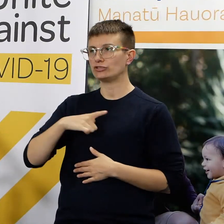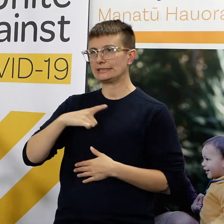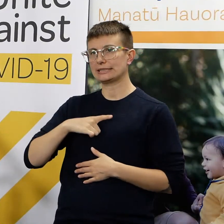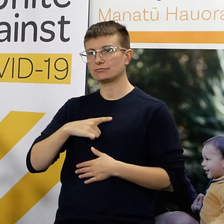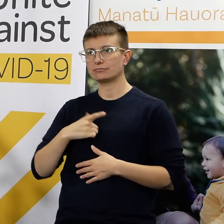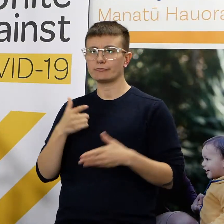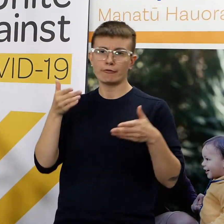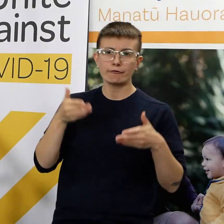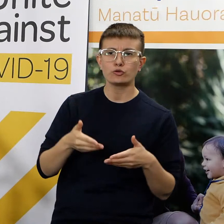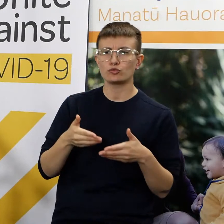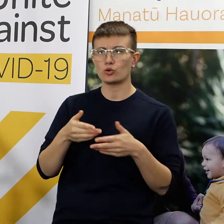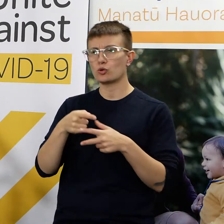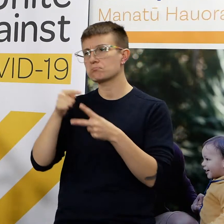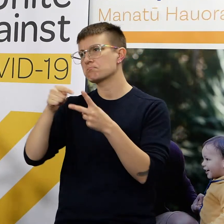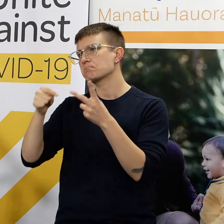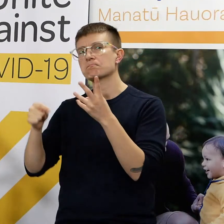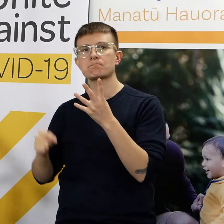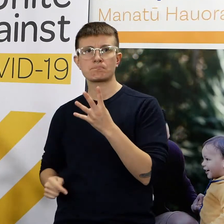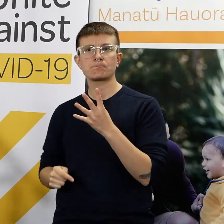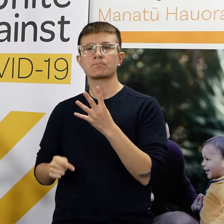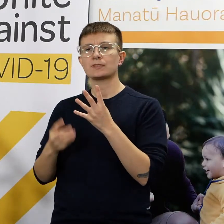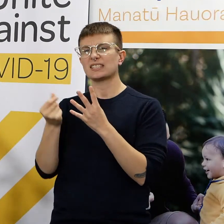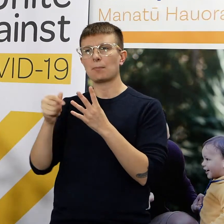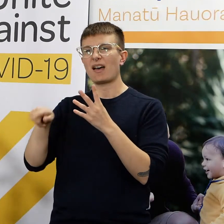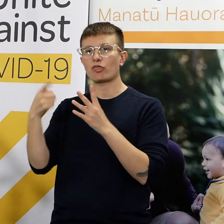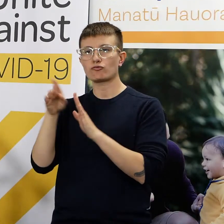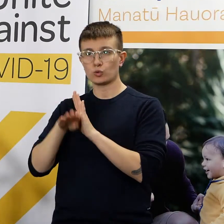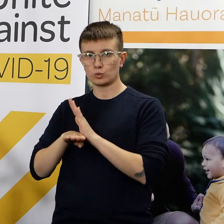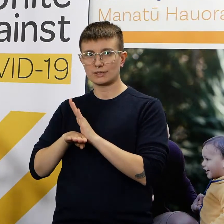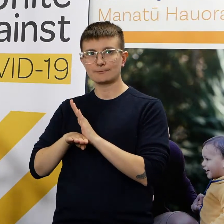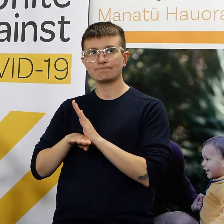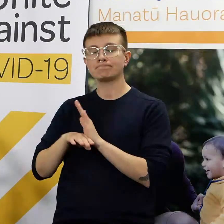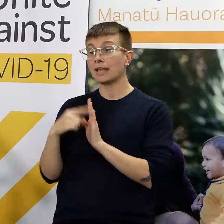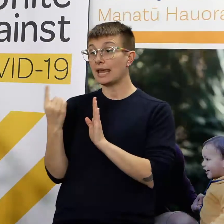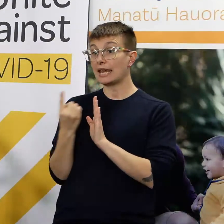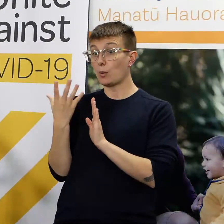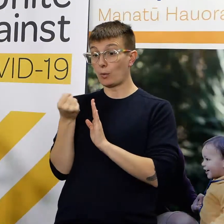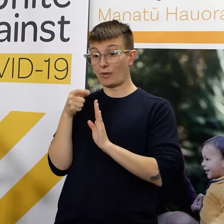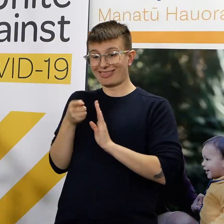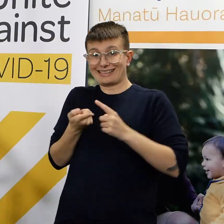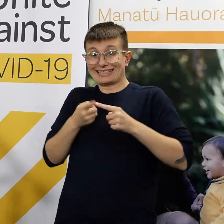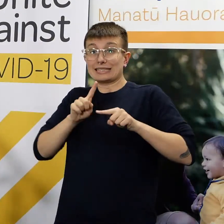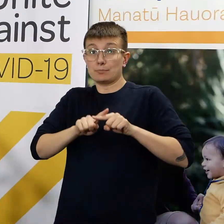Everyone that is granted an exemption under compassionate grounds is assumed